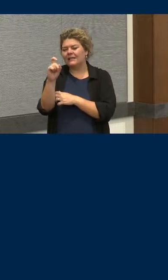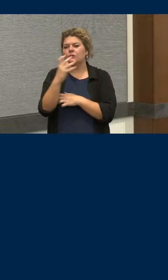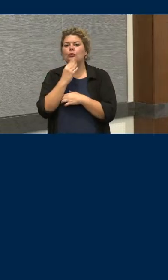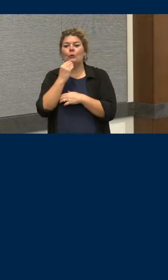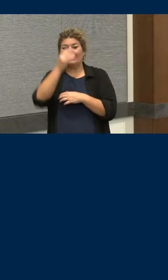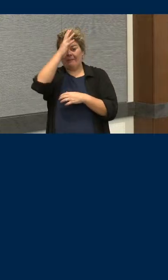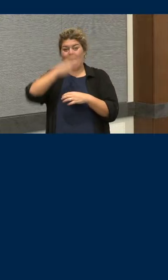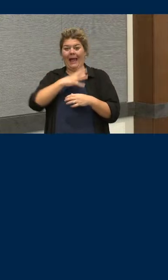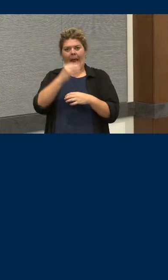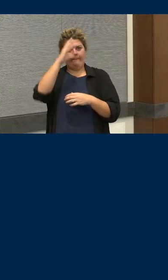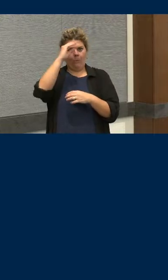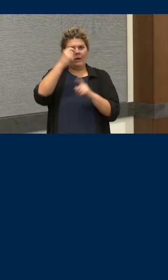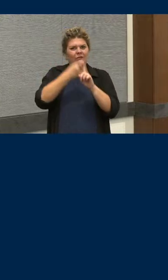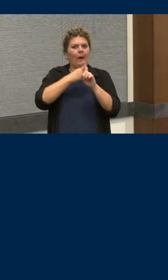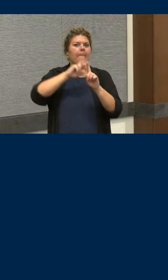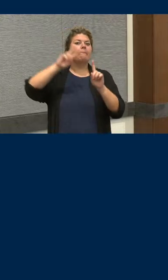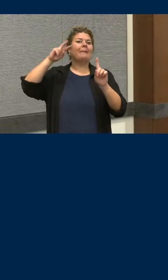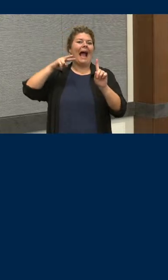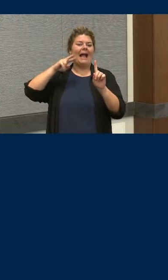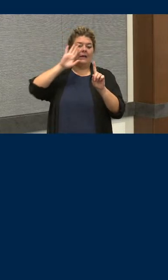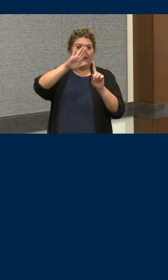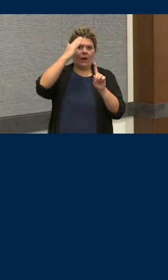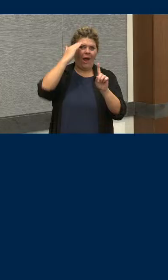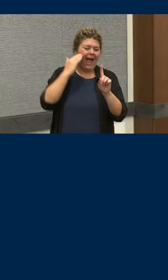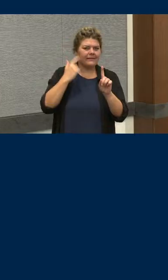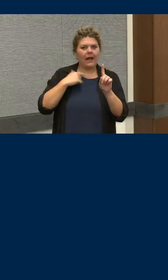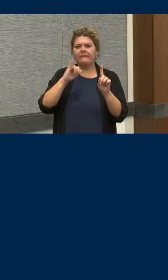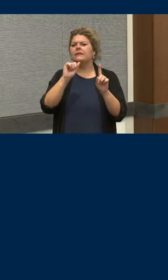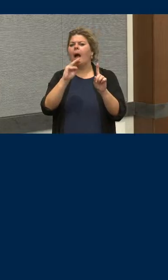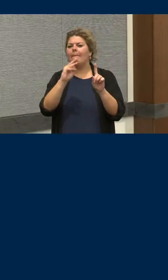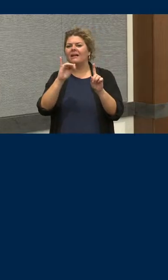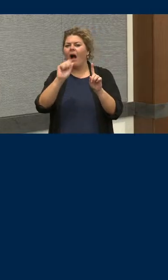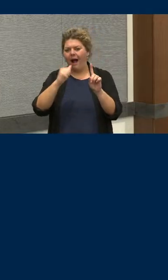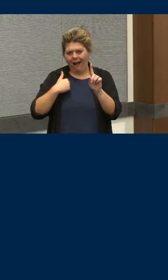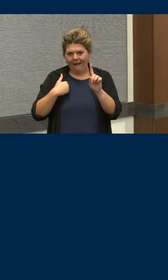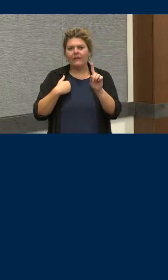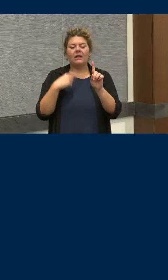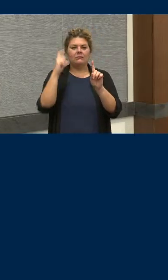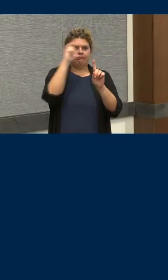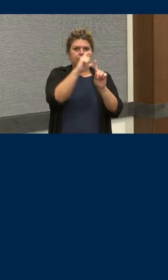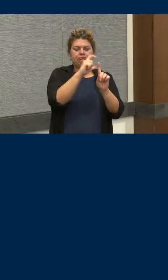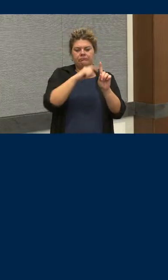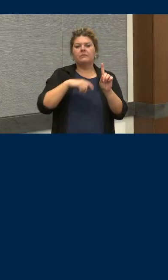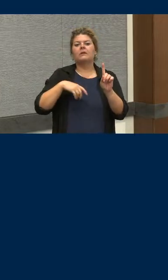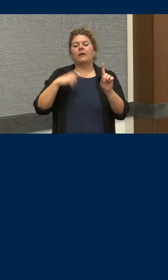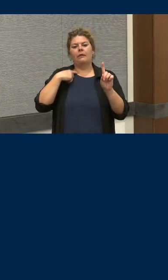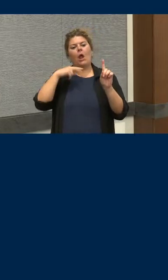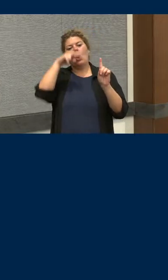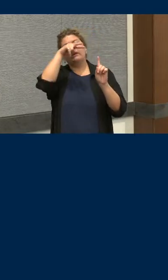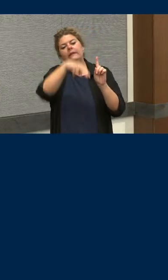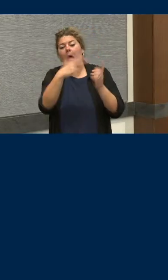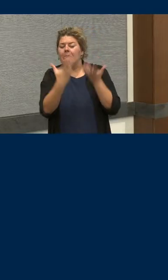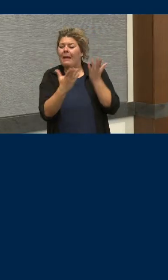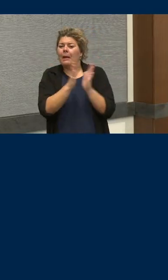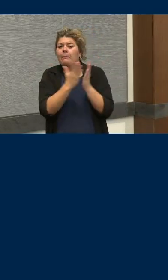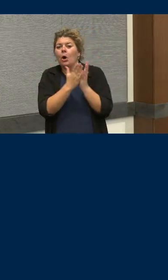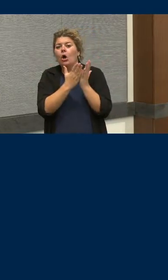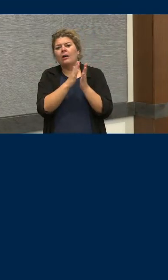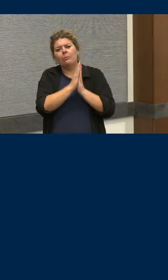covered in hats or yarmulkes, gazing down, perhaps at a prayer book, perhaps at the river below